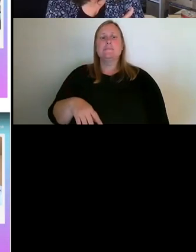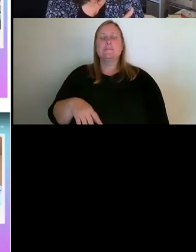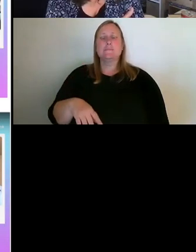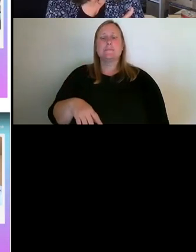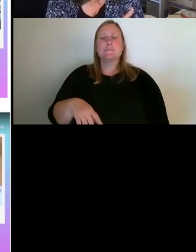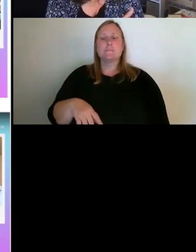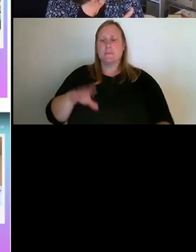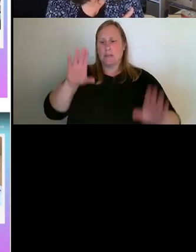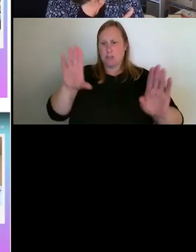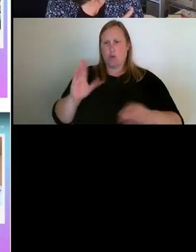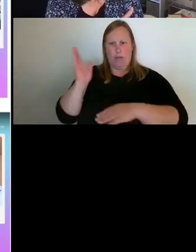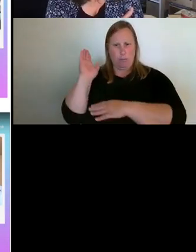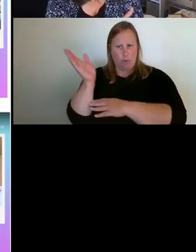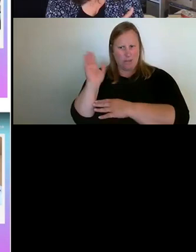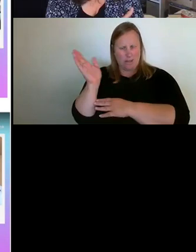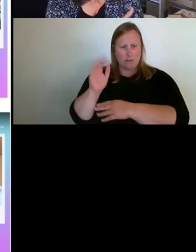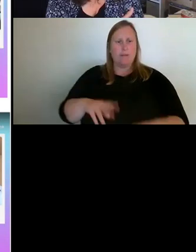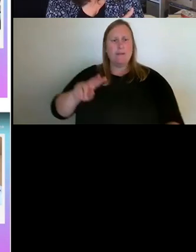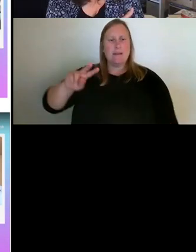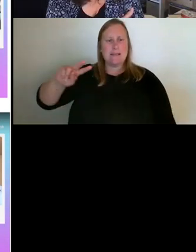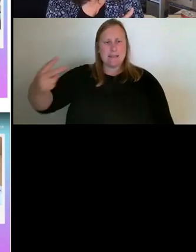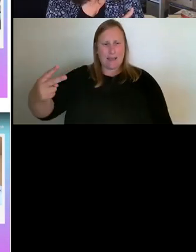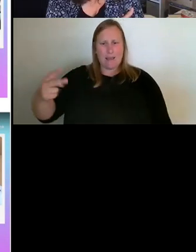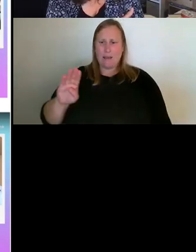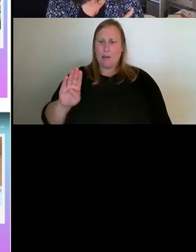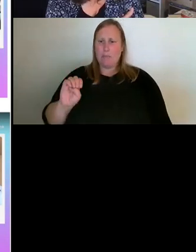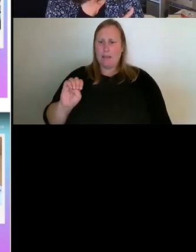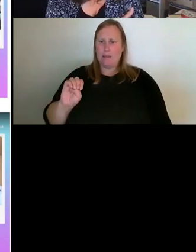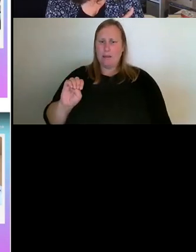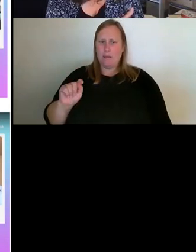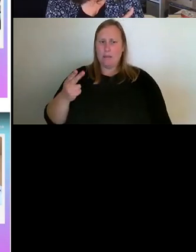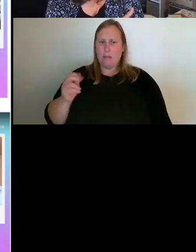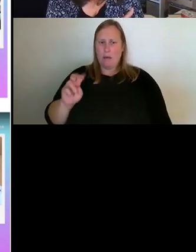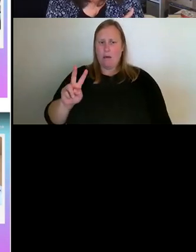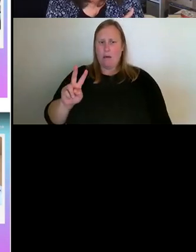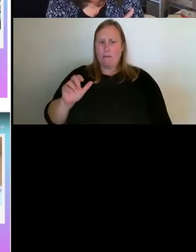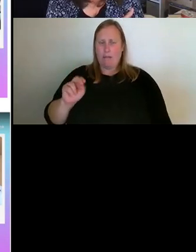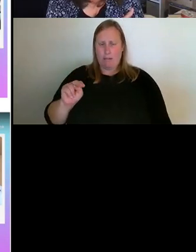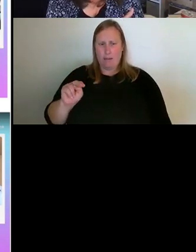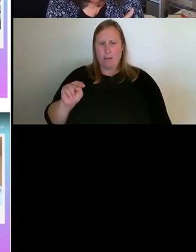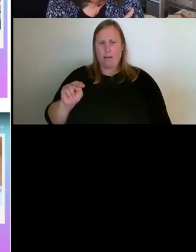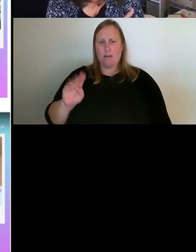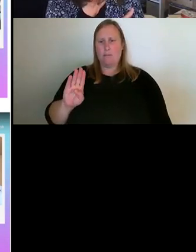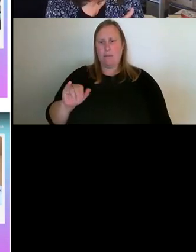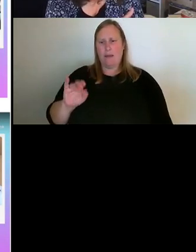The second one is, "Be the villan," by Eric Bailey, a